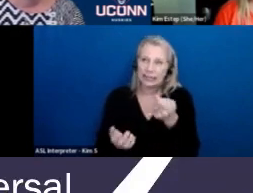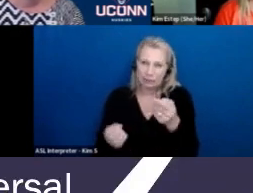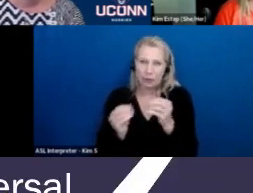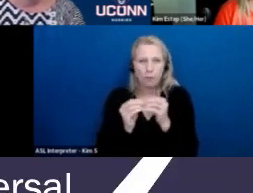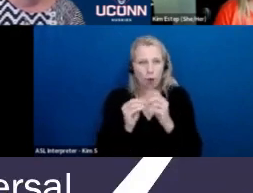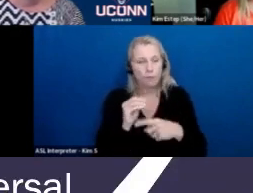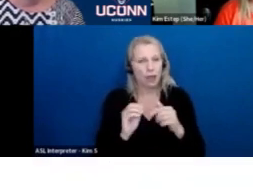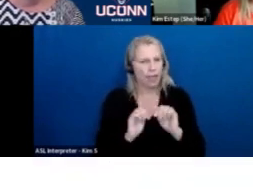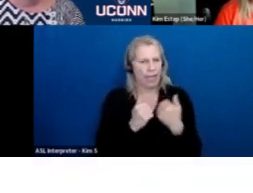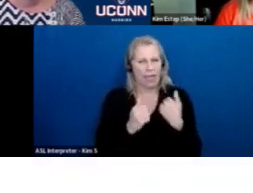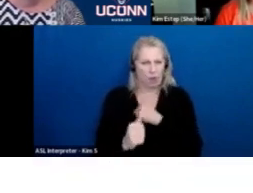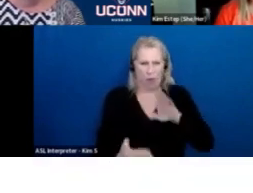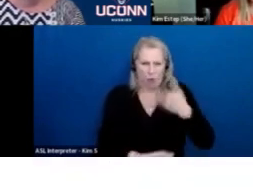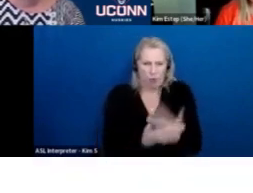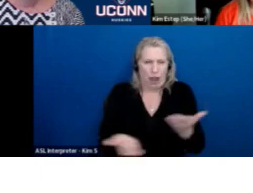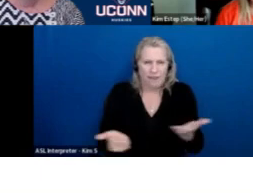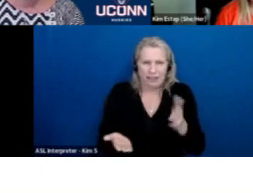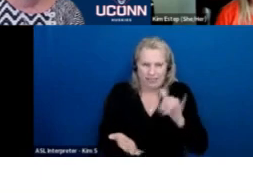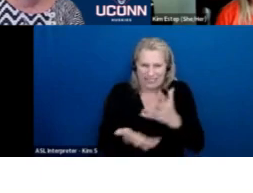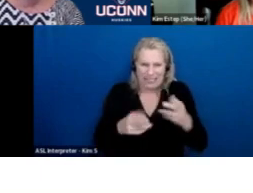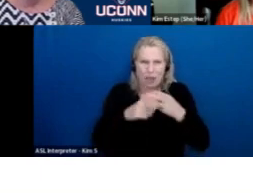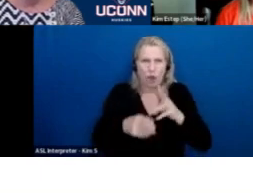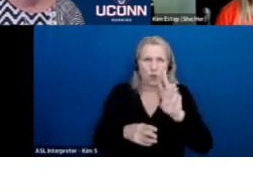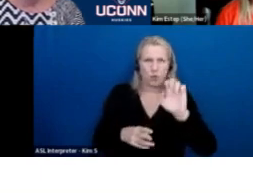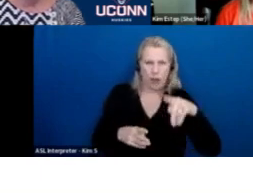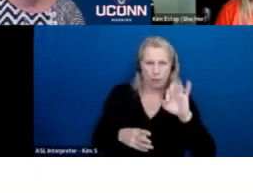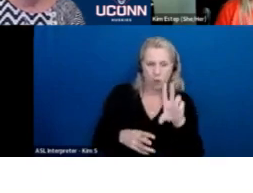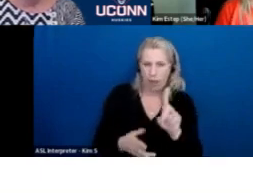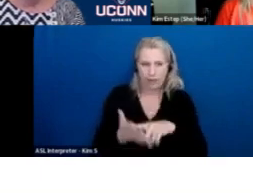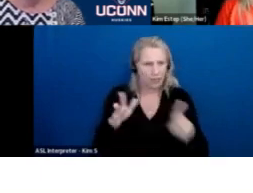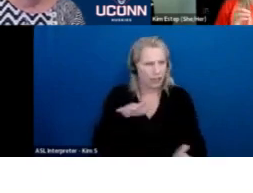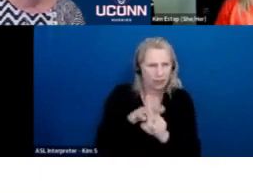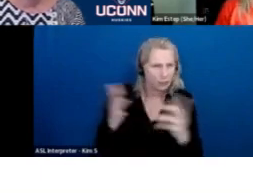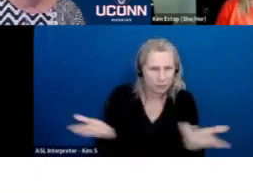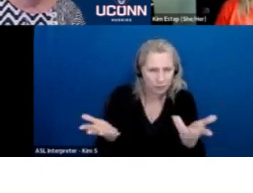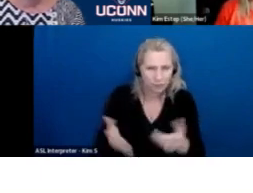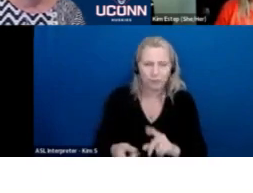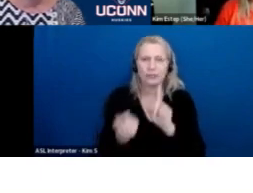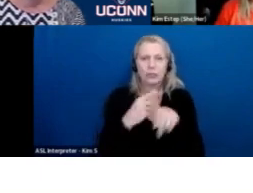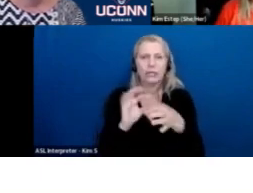how did we get here? How did this thing called wraparound come to be? So in the 70s and